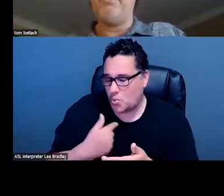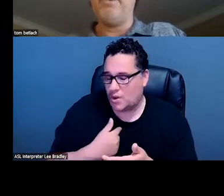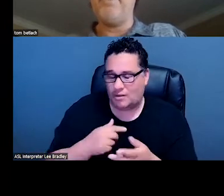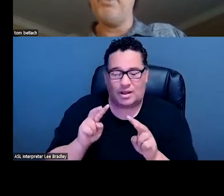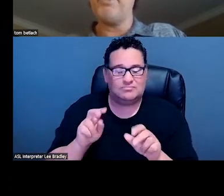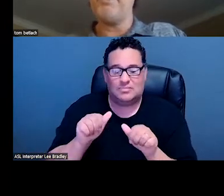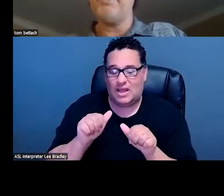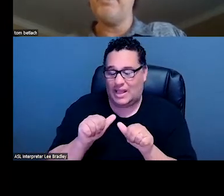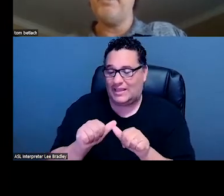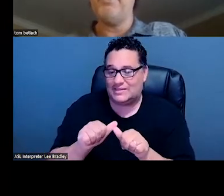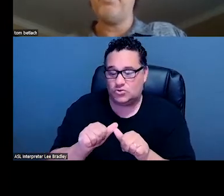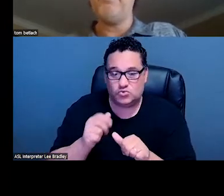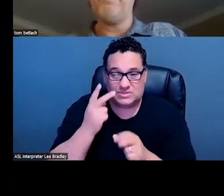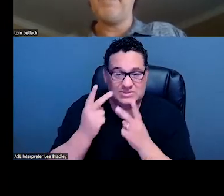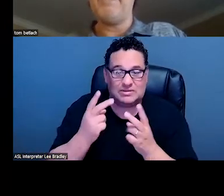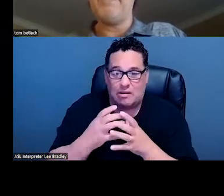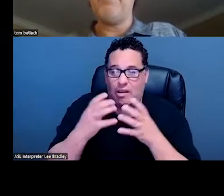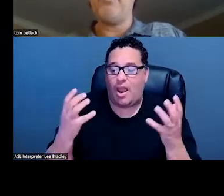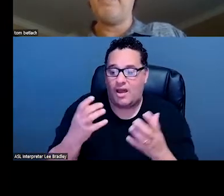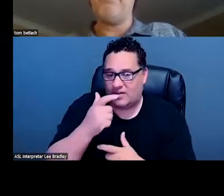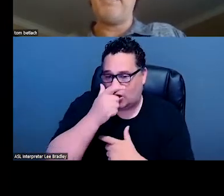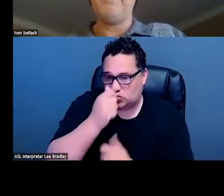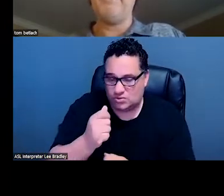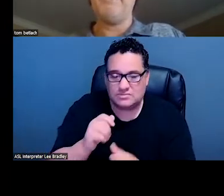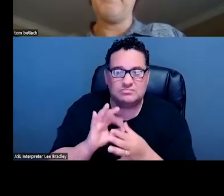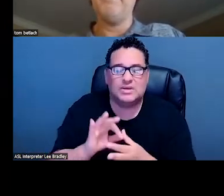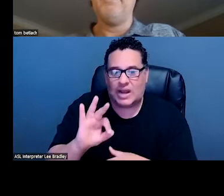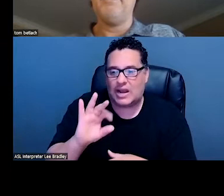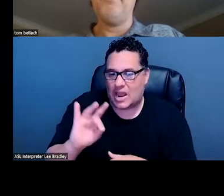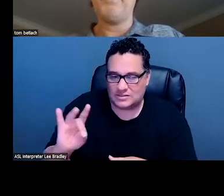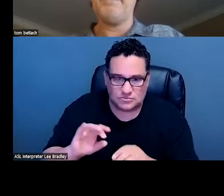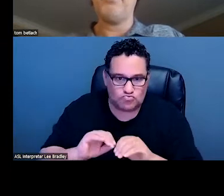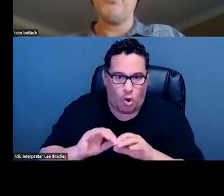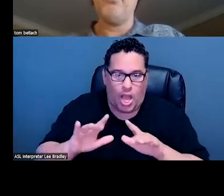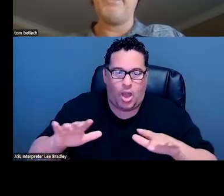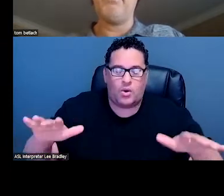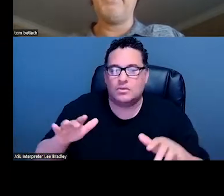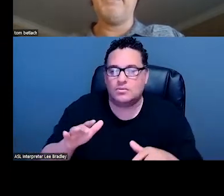OF INTEREST AND IN TERMS OF 988 ROLLOUT. HIGHLIGHTING, WHAT STATES ARE DOING. LOOKING